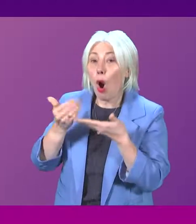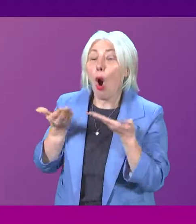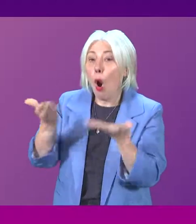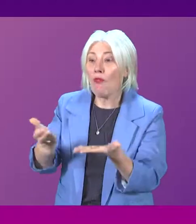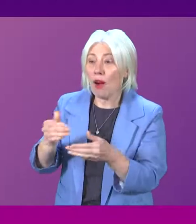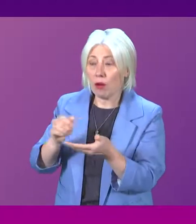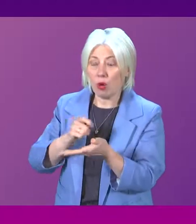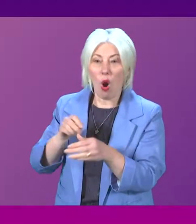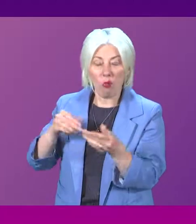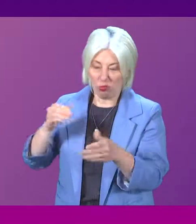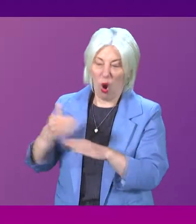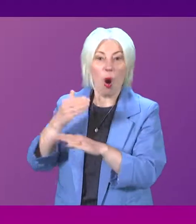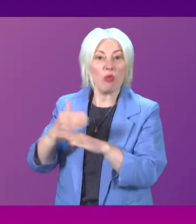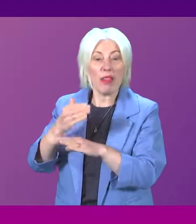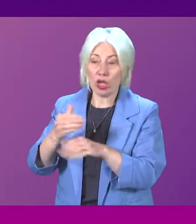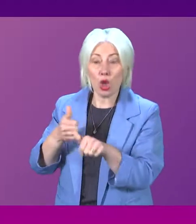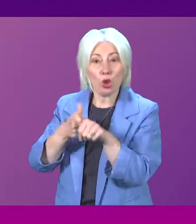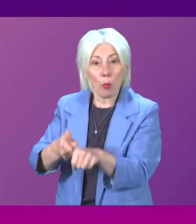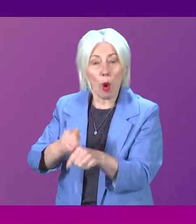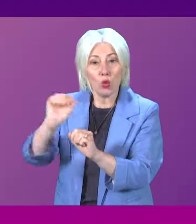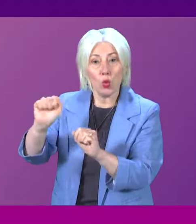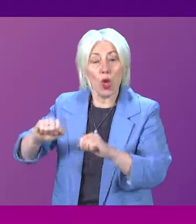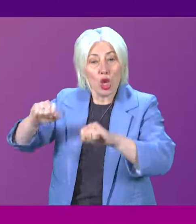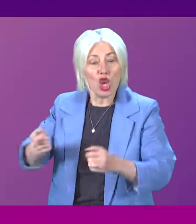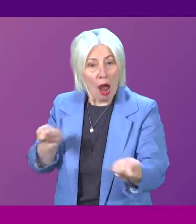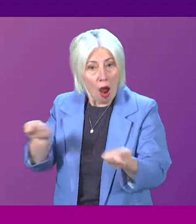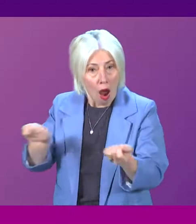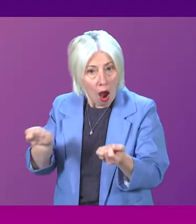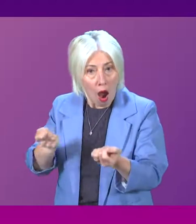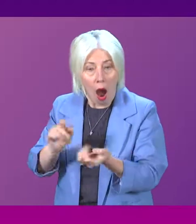as the chair considers necessary and appropriate, in order to enable the inquiry to continue